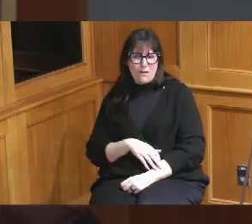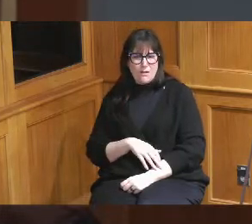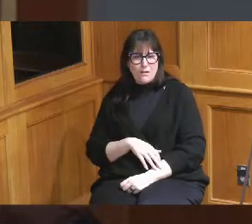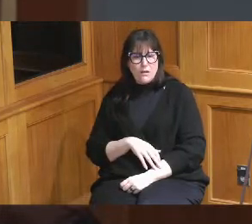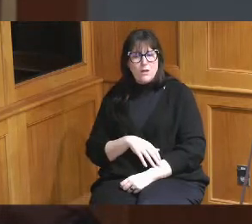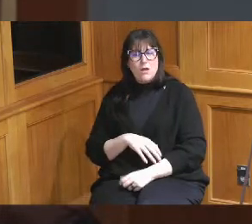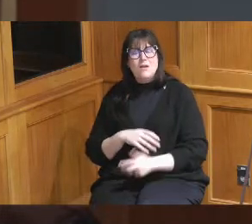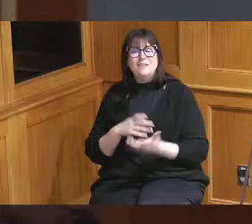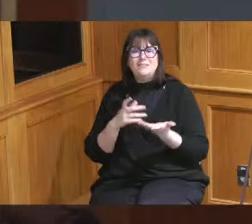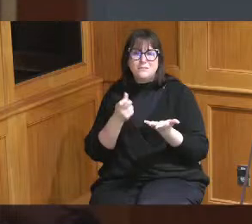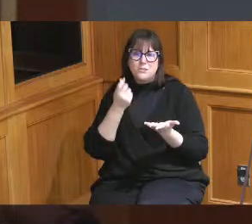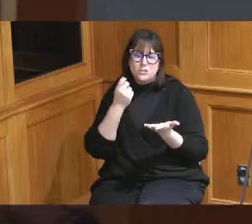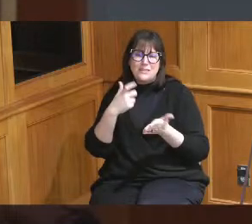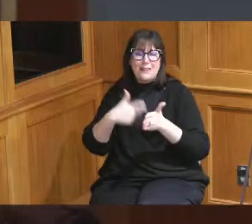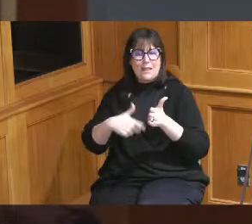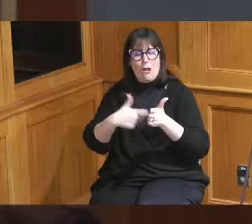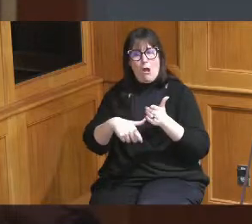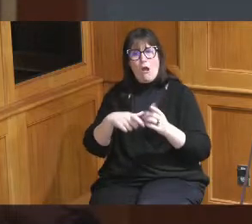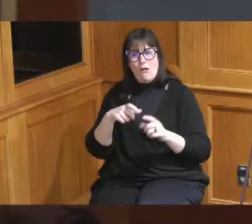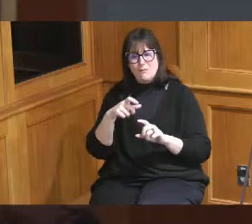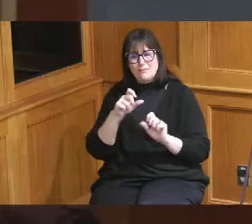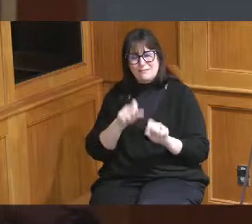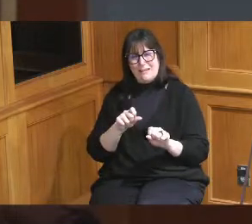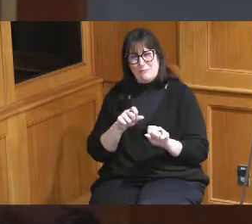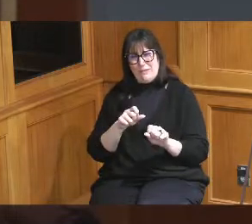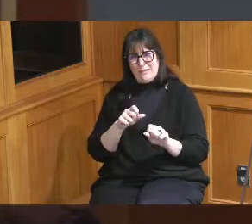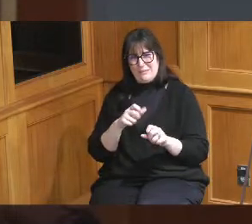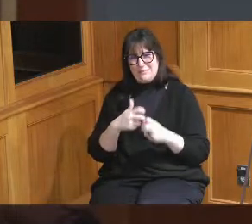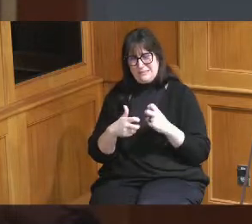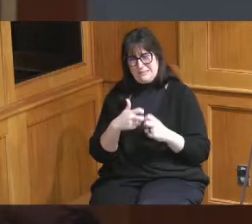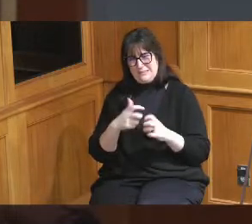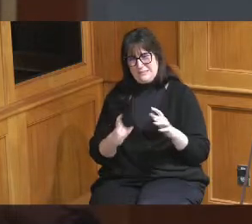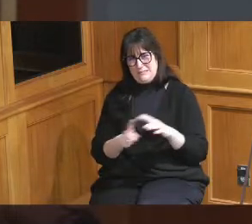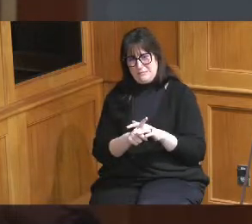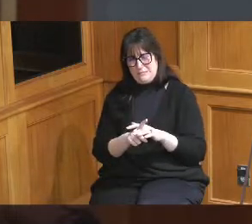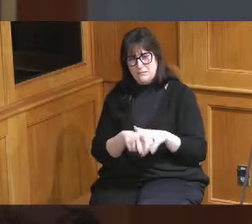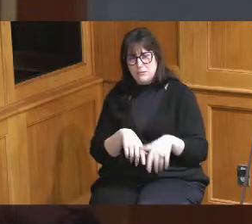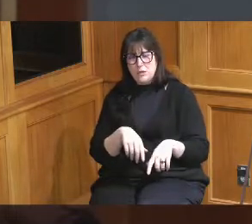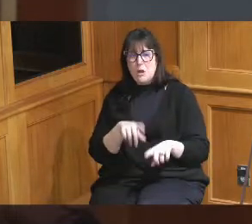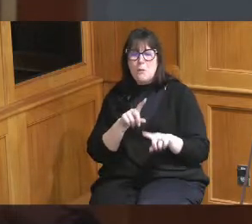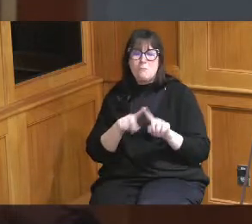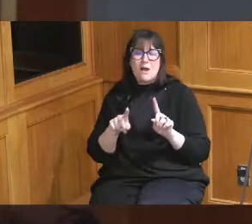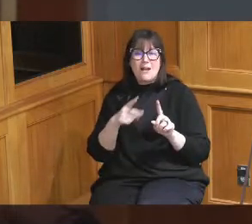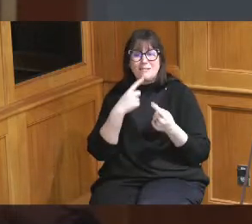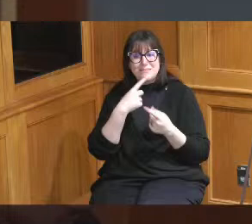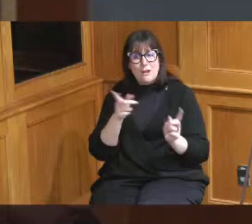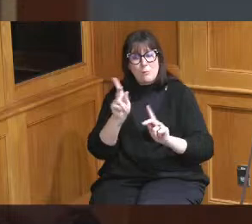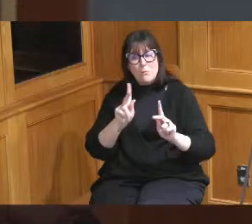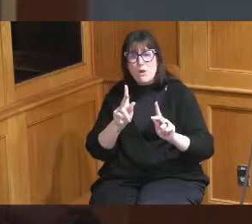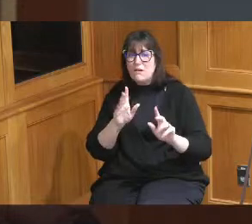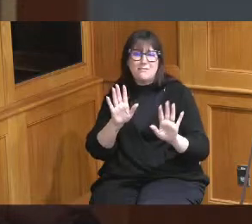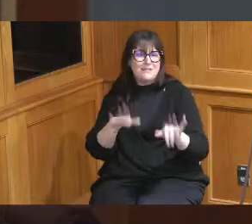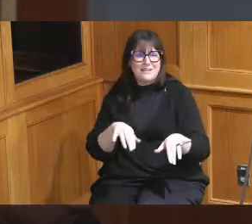cost but I but I tell people regardless of social economic economic status there is no